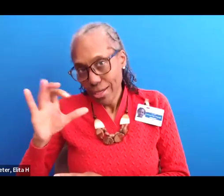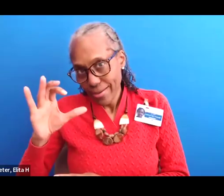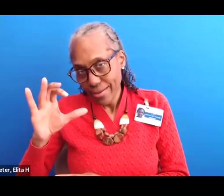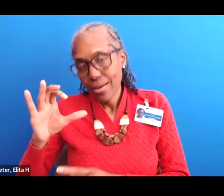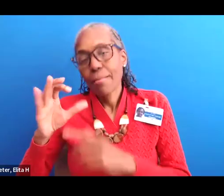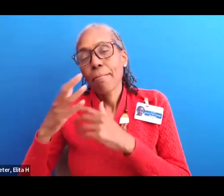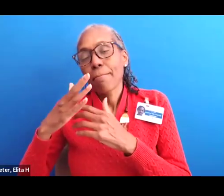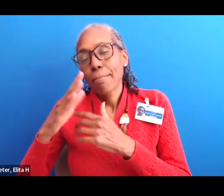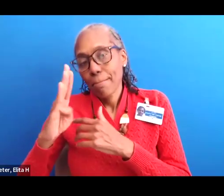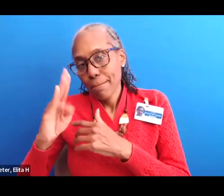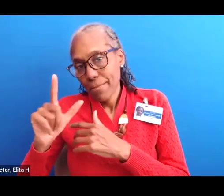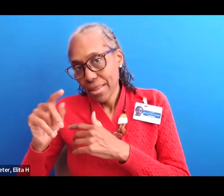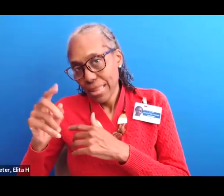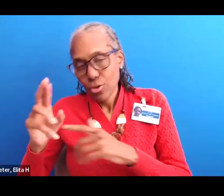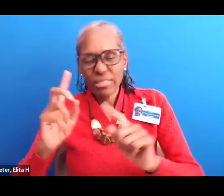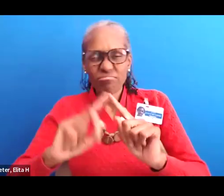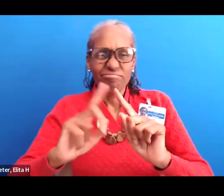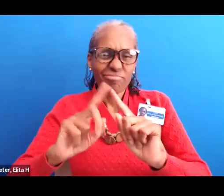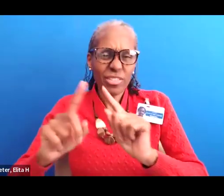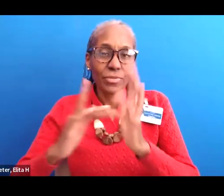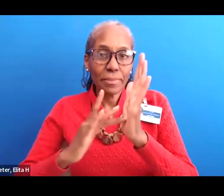There's all different kinds of medications that you can be